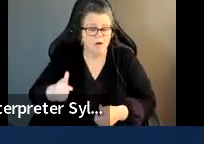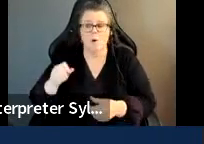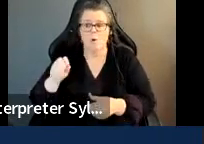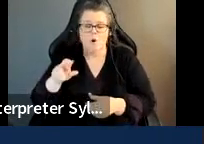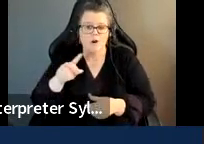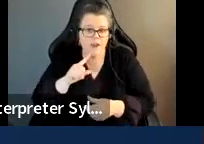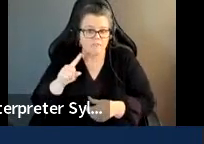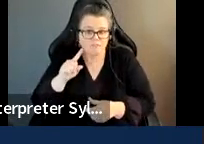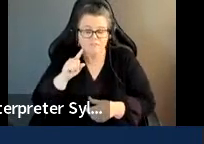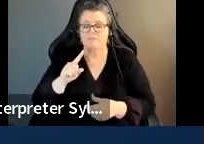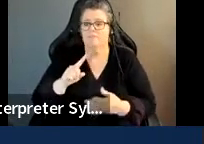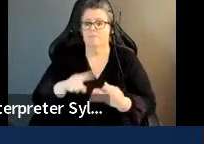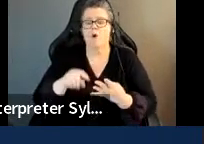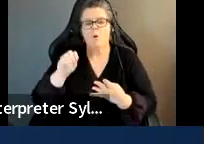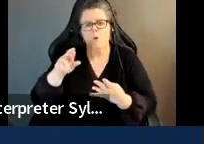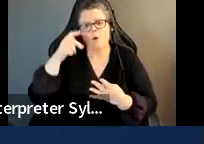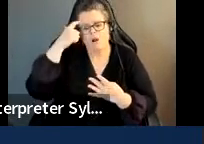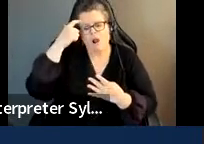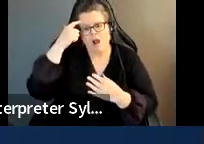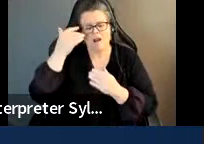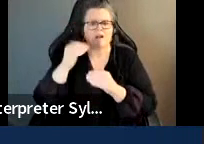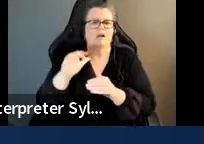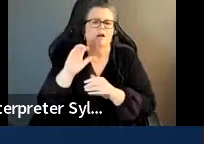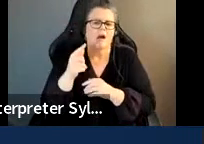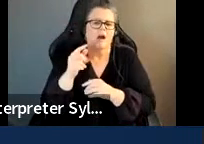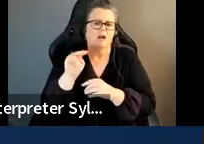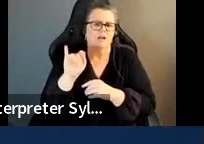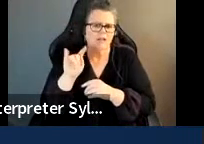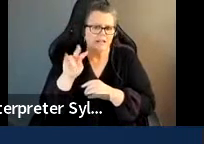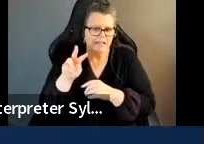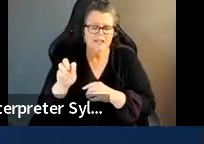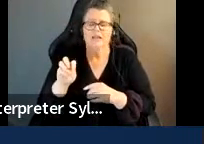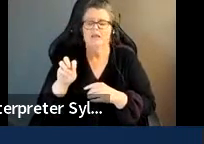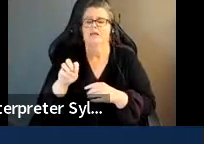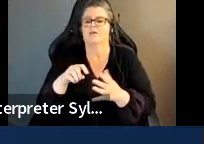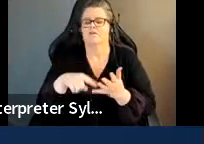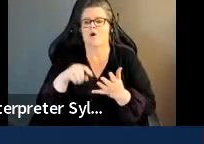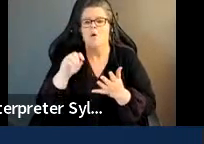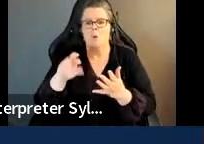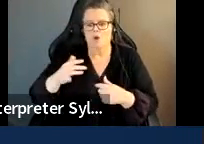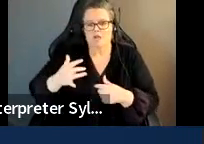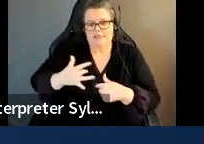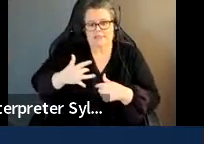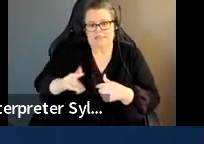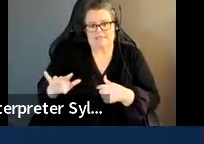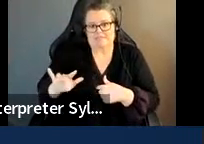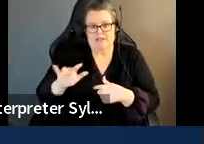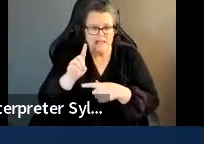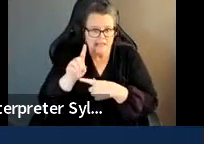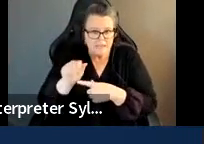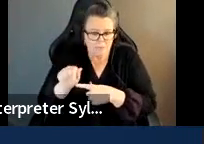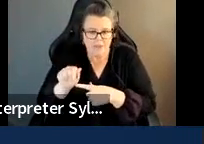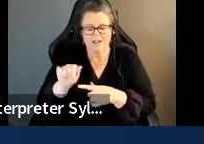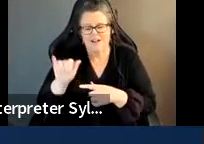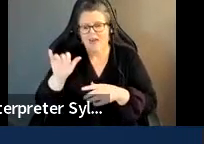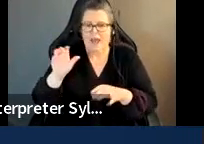who have cognitive disabilities, those who have sensitivity disabilities to chemical sensitivities.